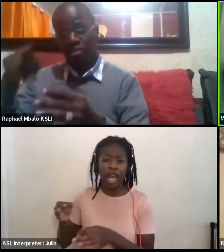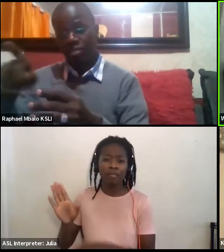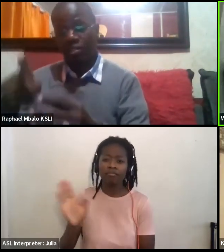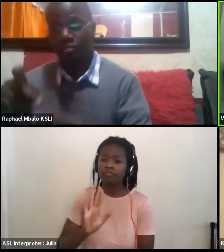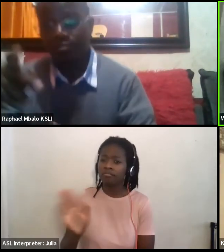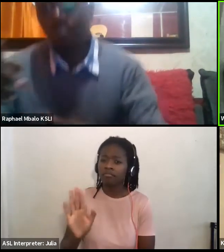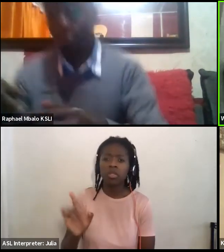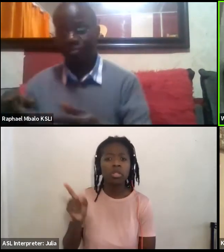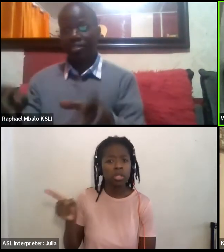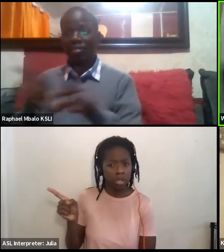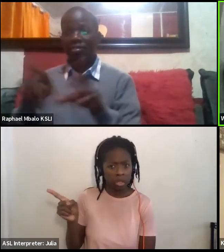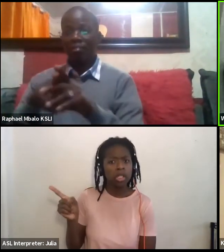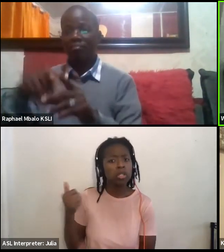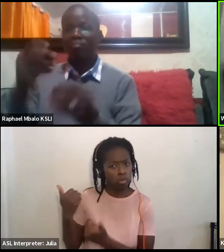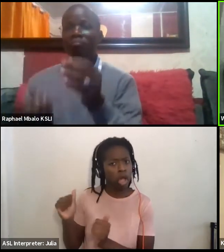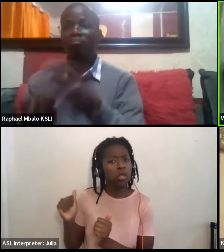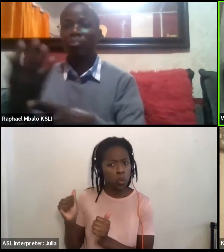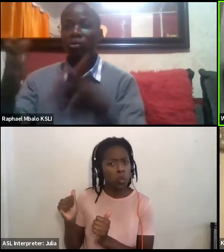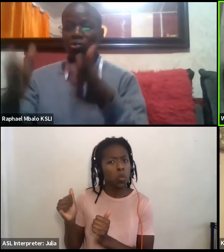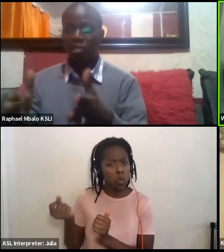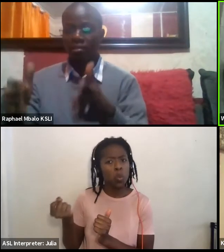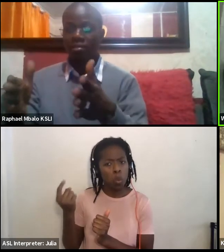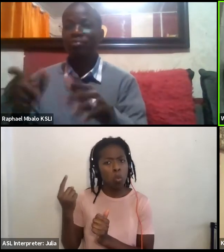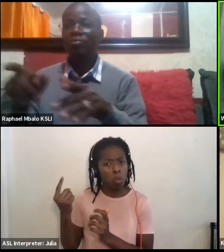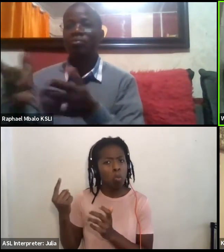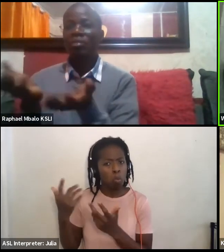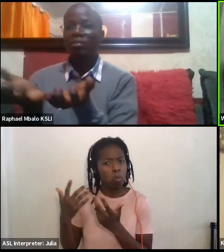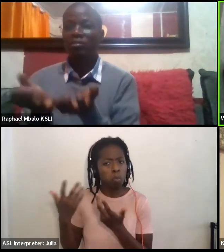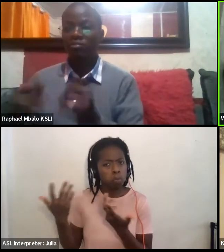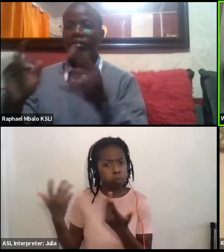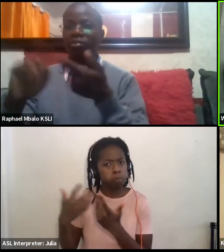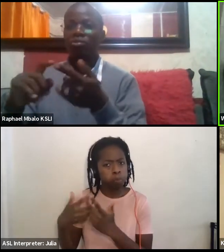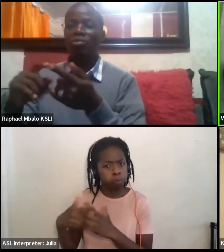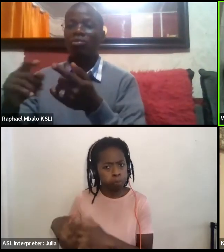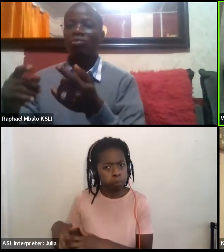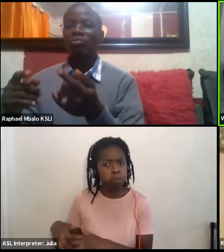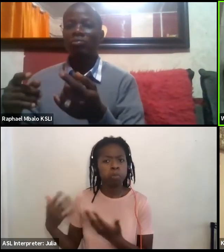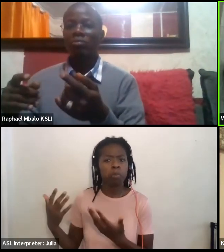She will try to accommodate the vision and believe in it as much as possible.